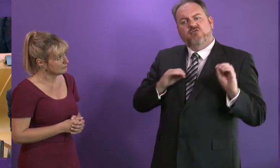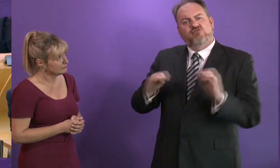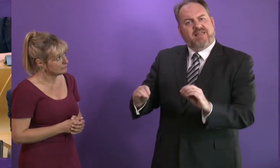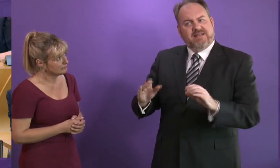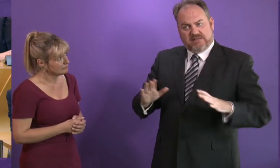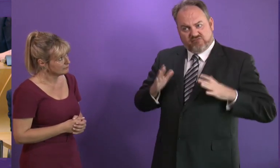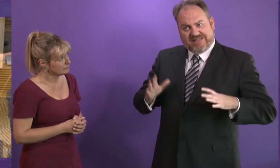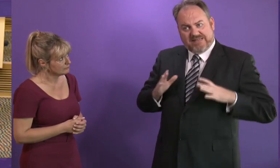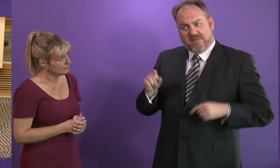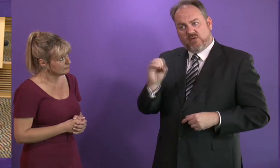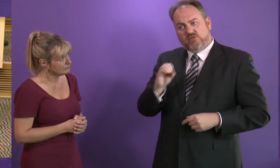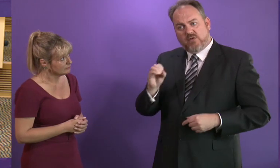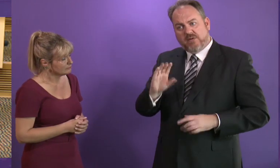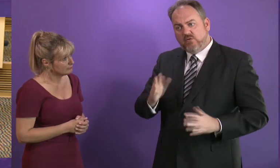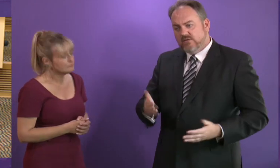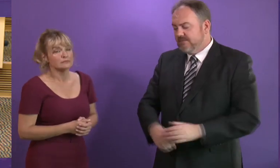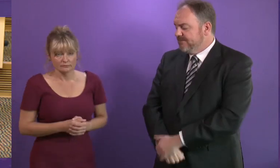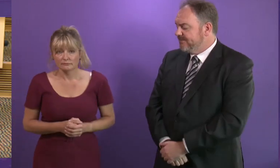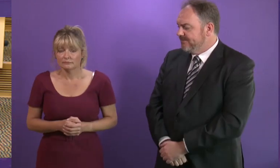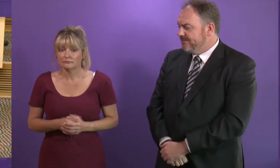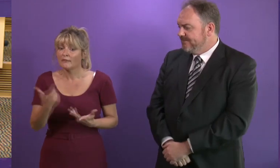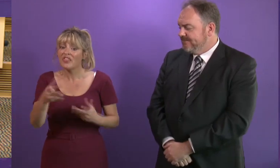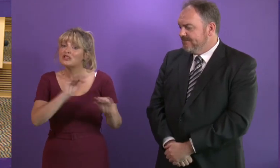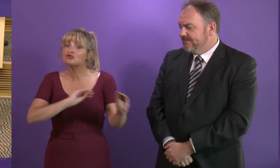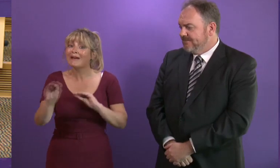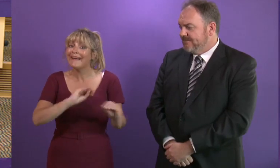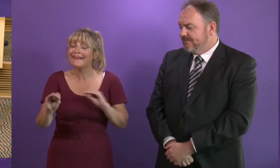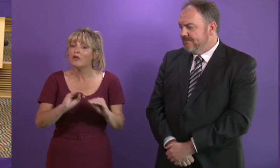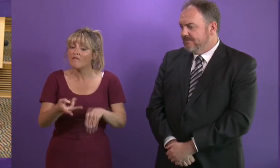The training of officers is an operational matter for the chief constable. I have not